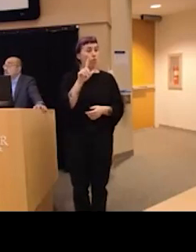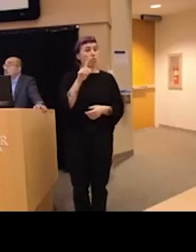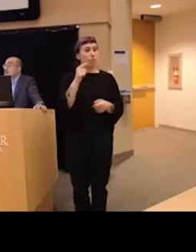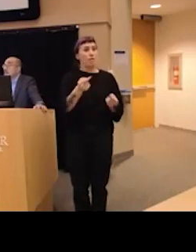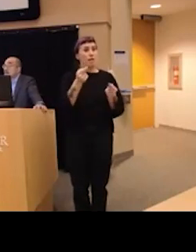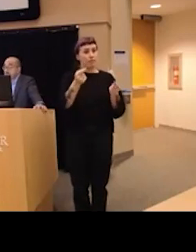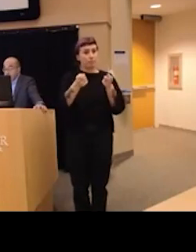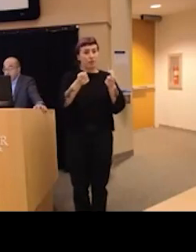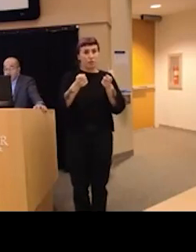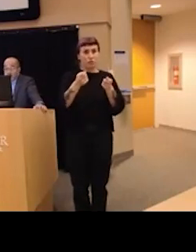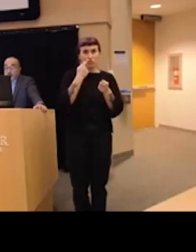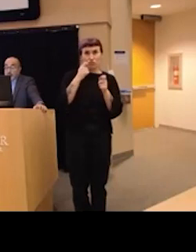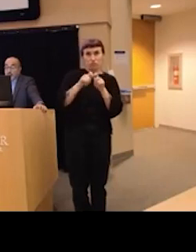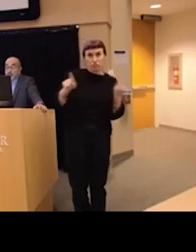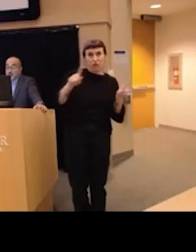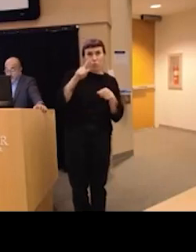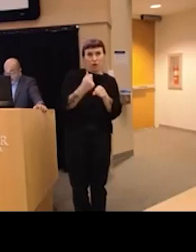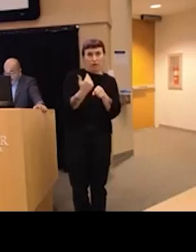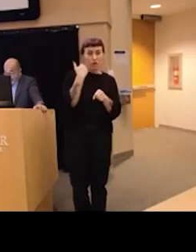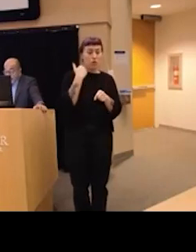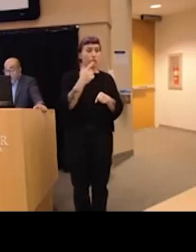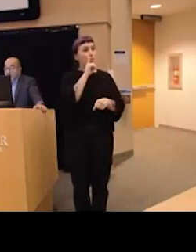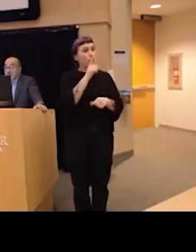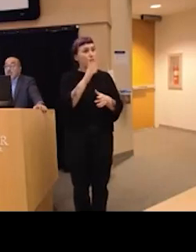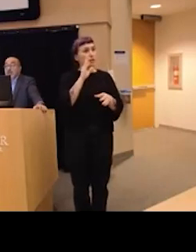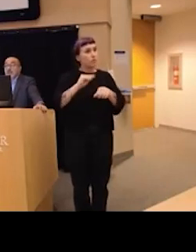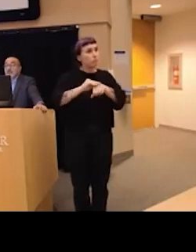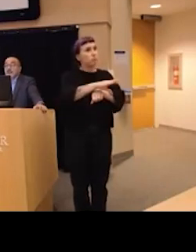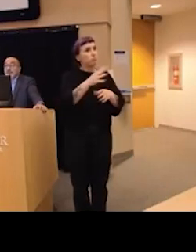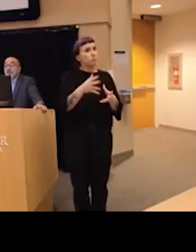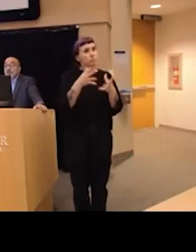started came out a year ago and that really has tipped the scales in a lot of ways um in favor